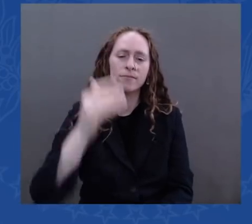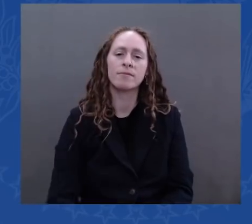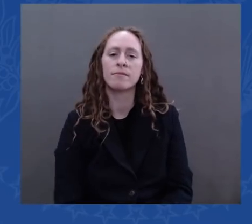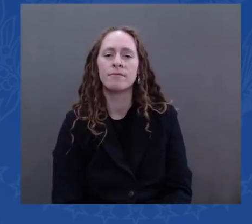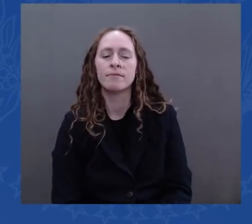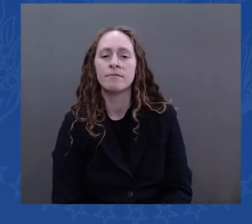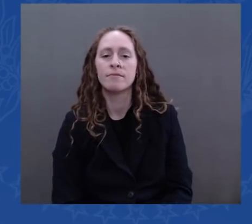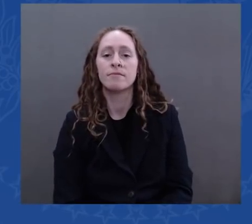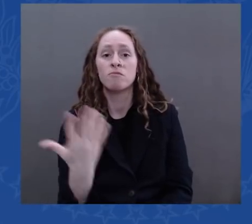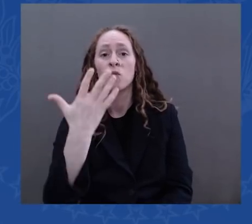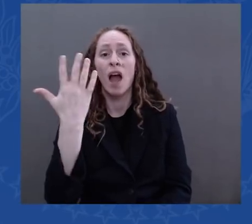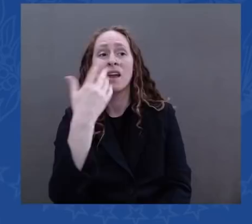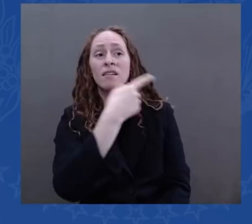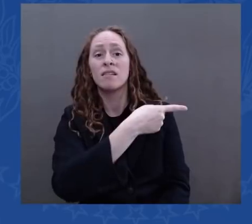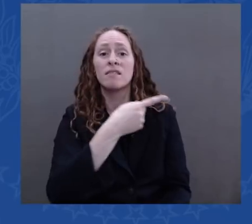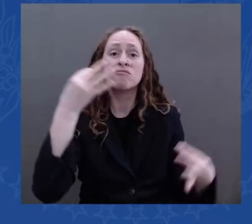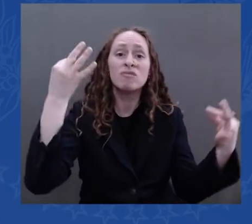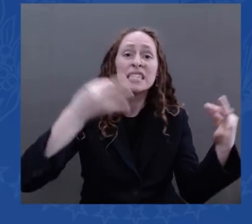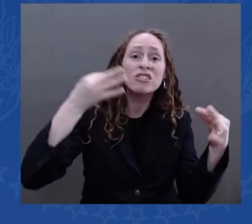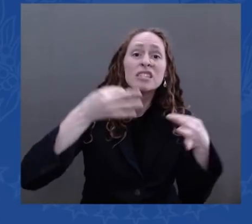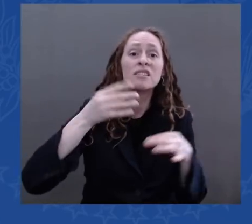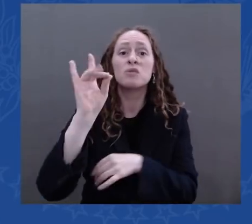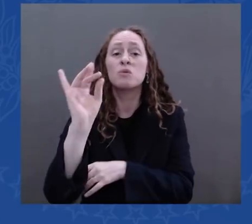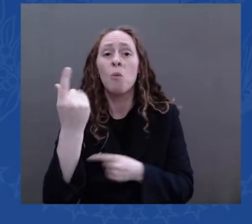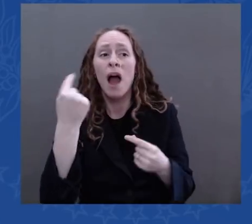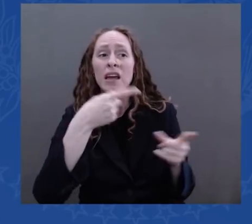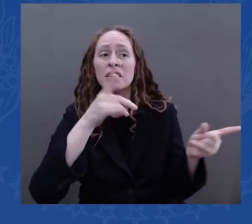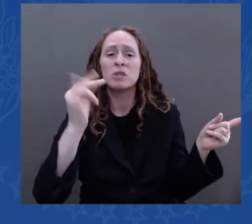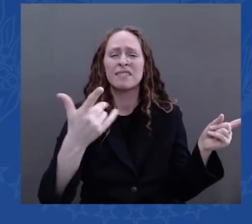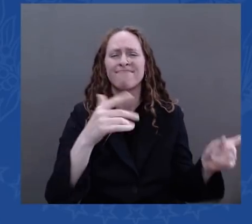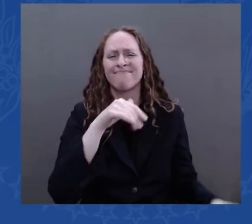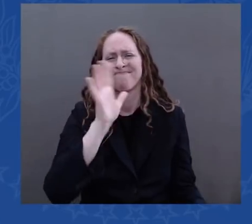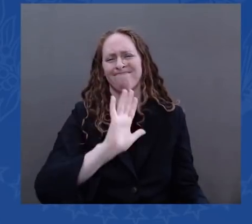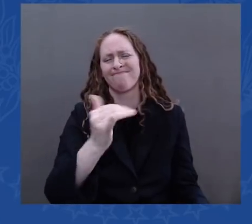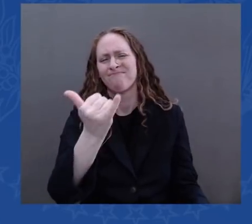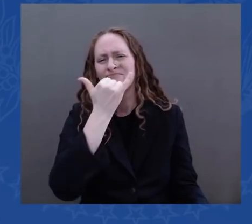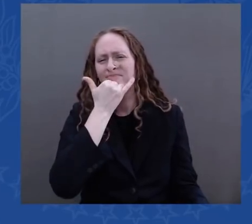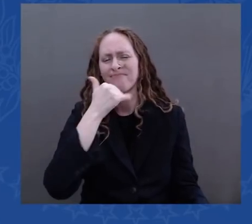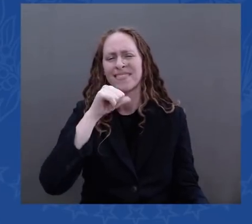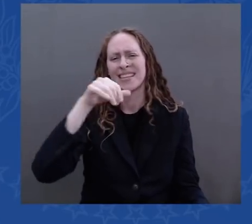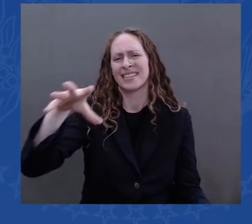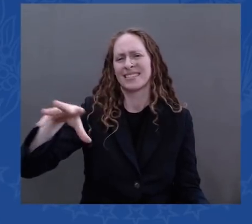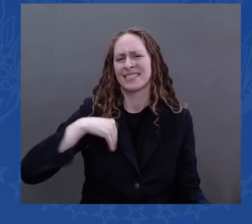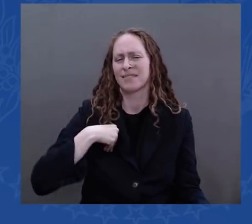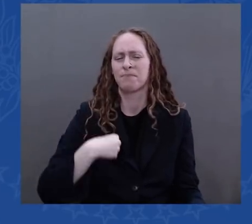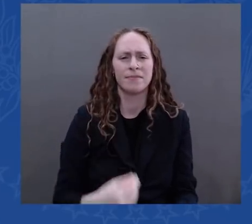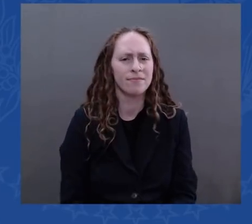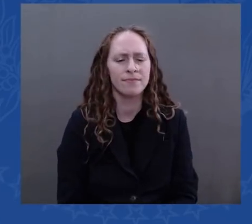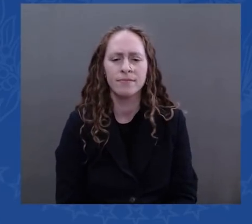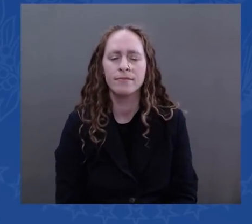is to strengthen and pu- -- and put -- keep NATO completely united